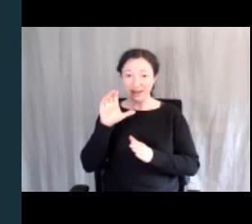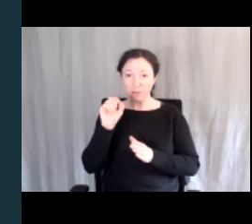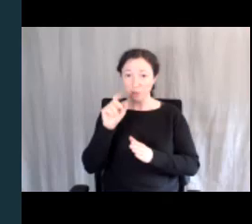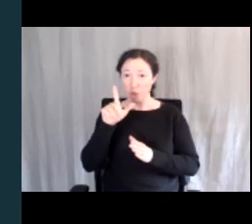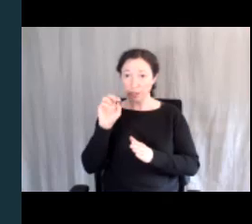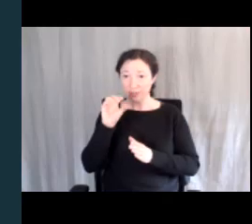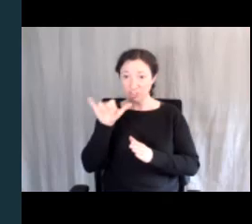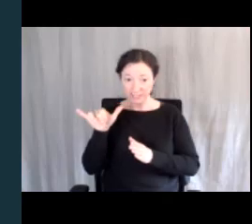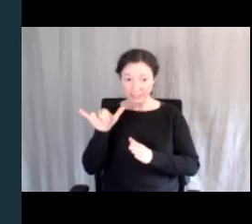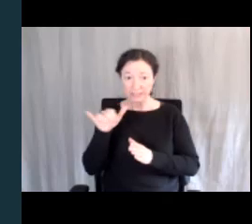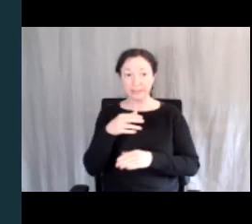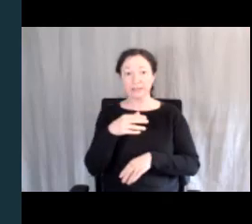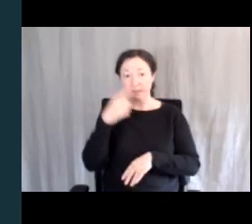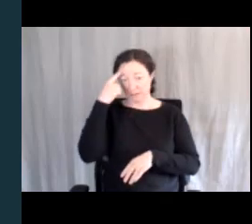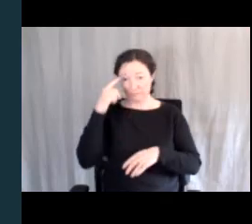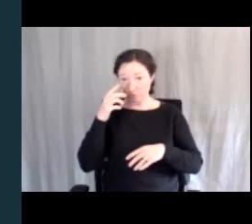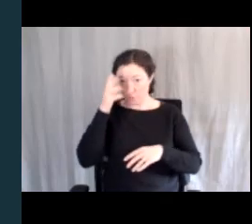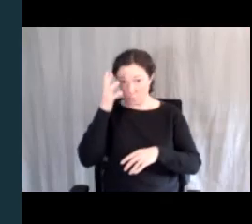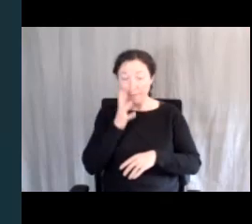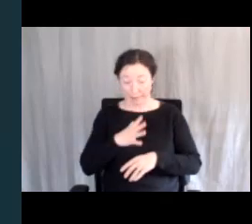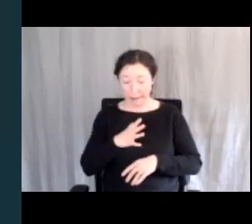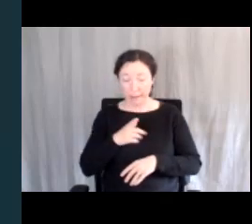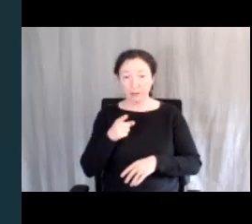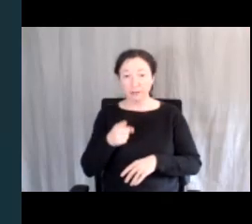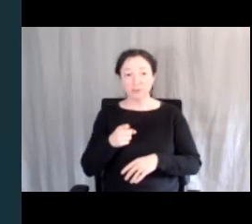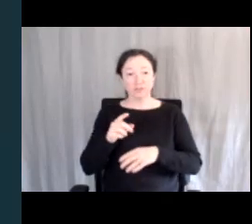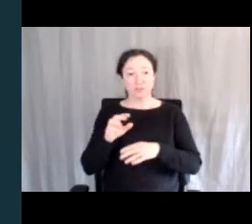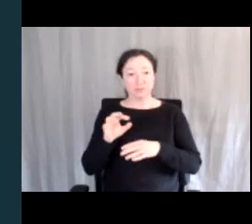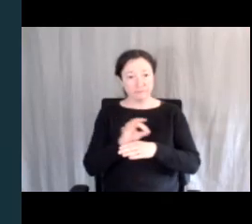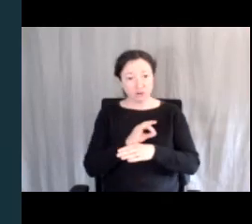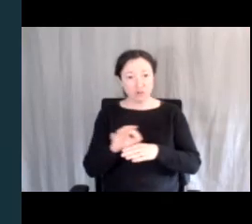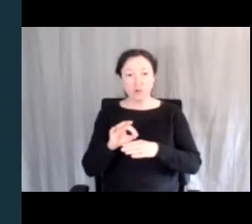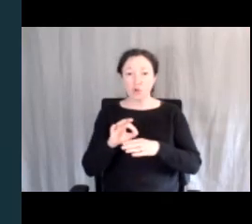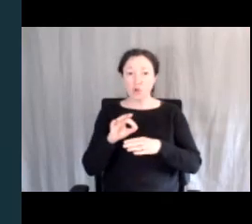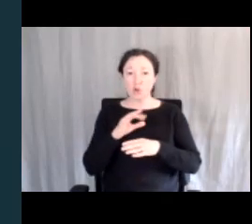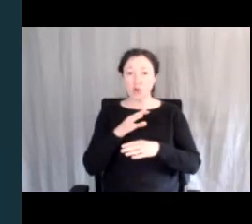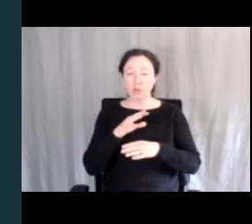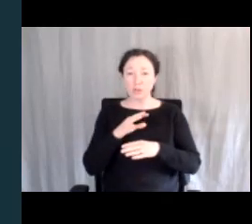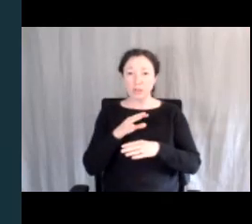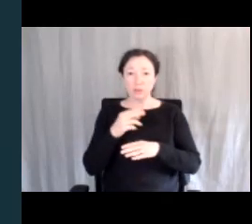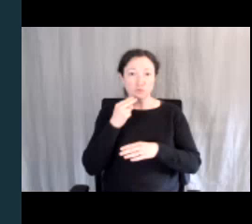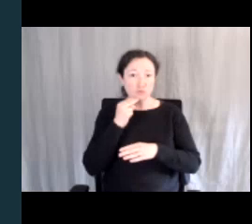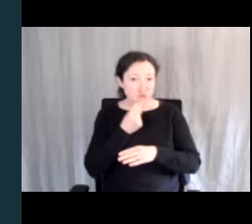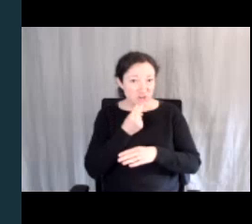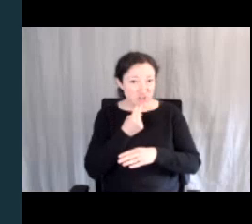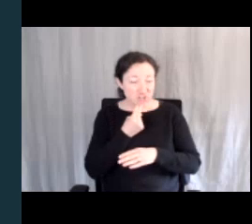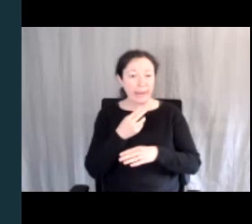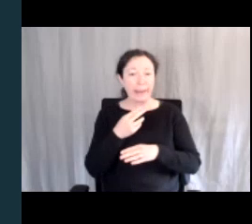She's functional nutrition therapy practitioner, fellowship trained functional medicine clinician,